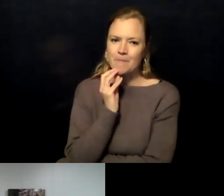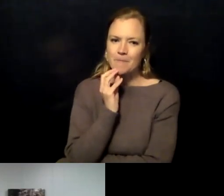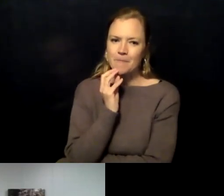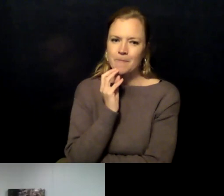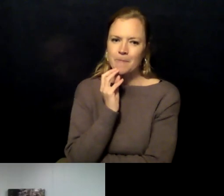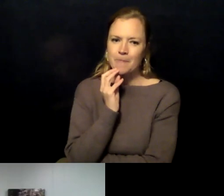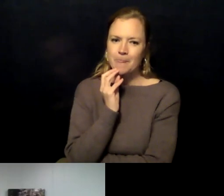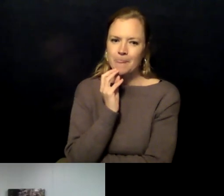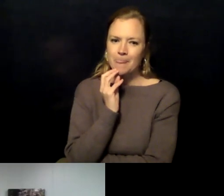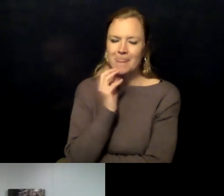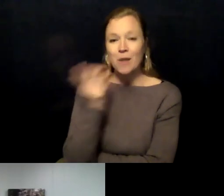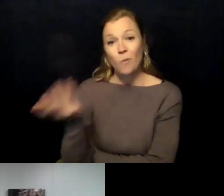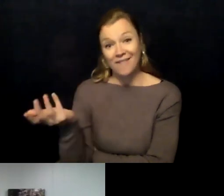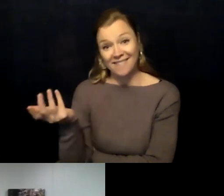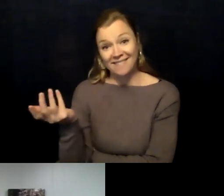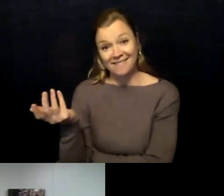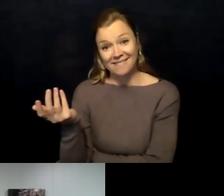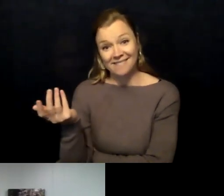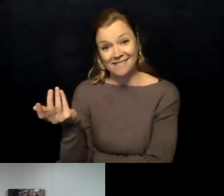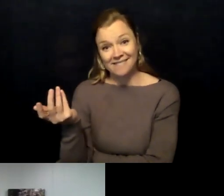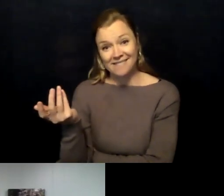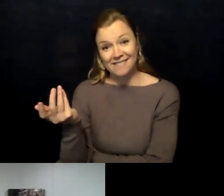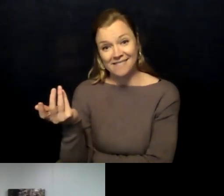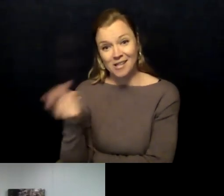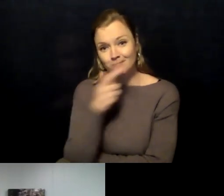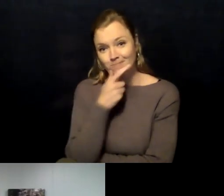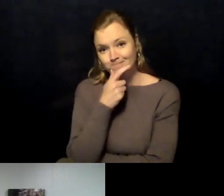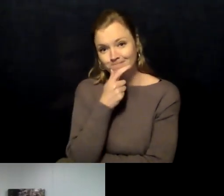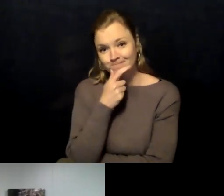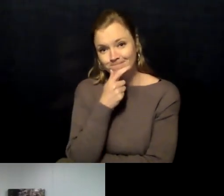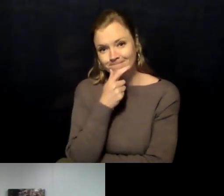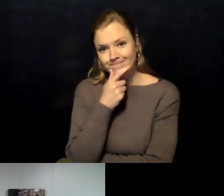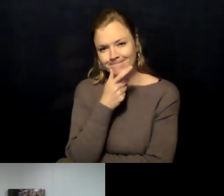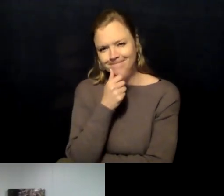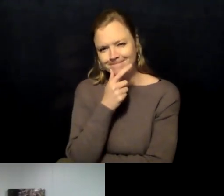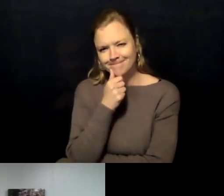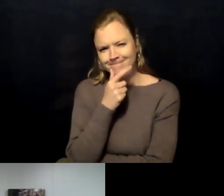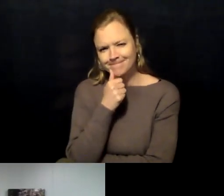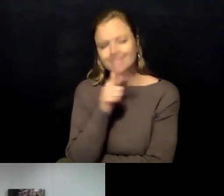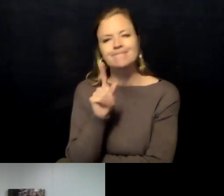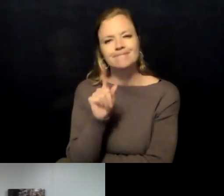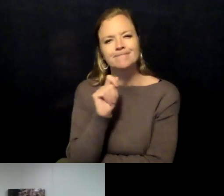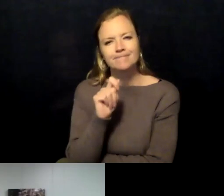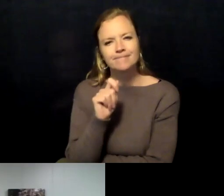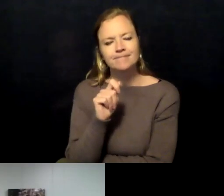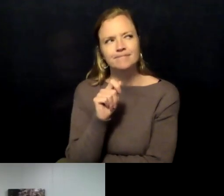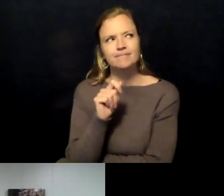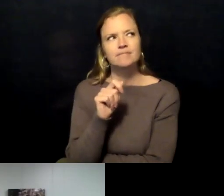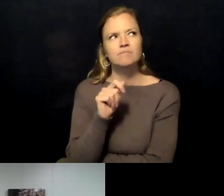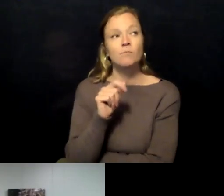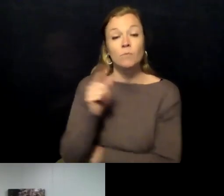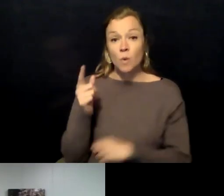[Tina] Well, let's see. You know when I first started